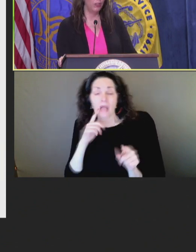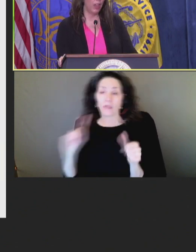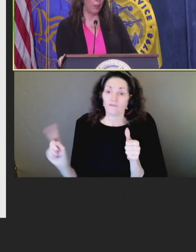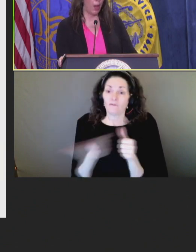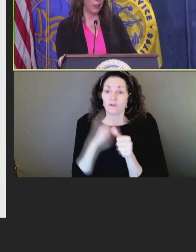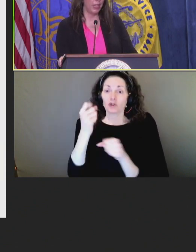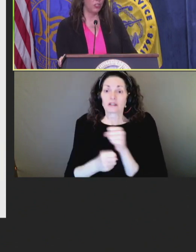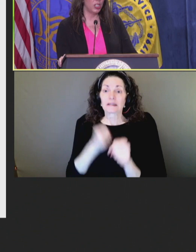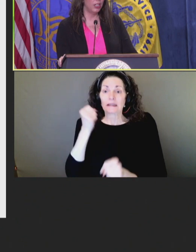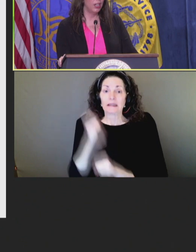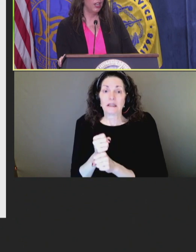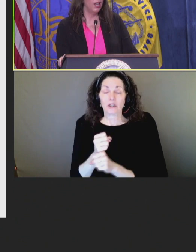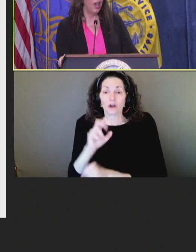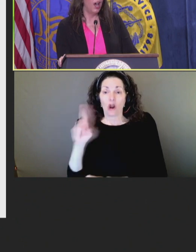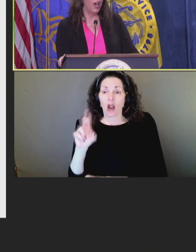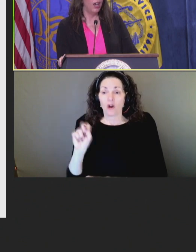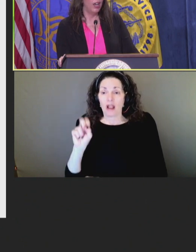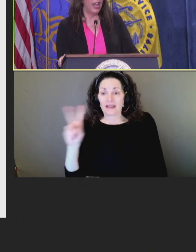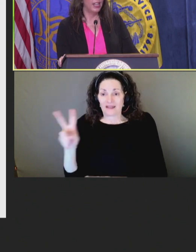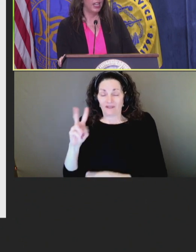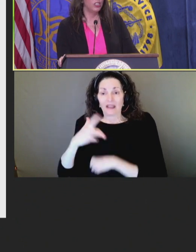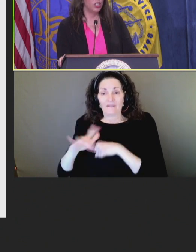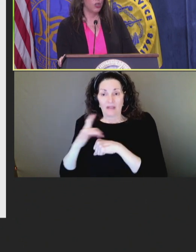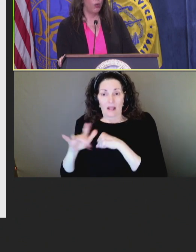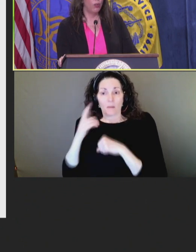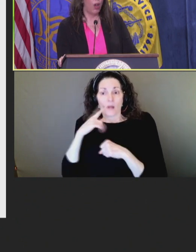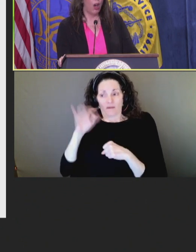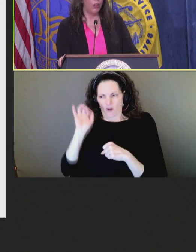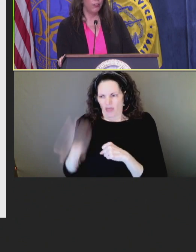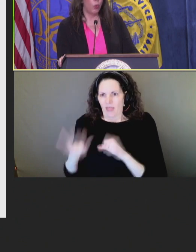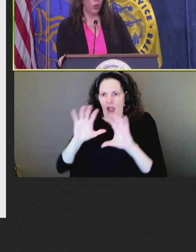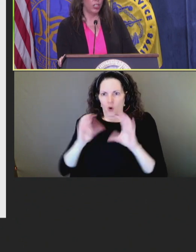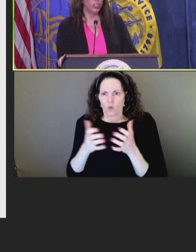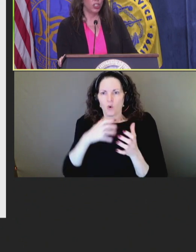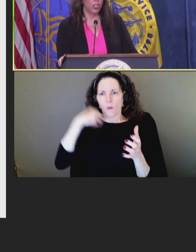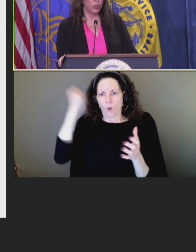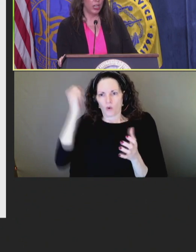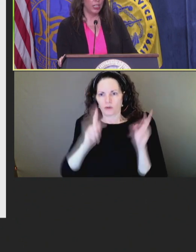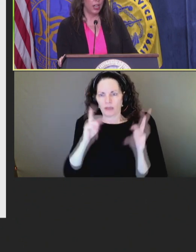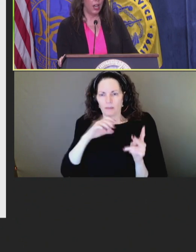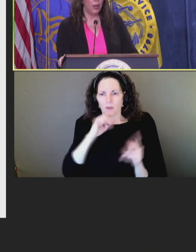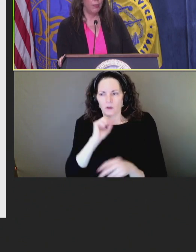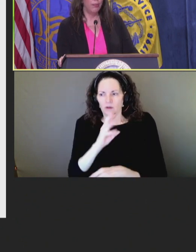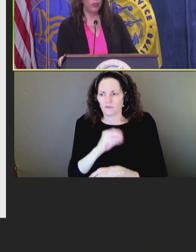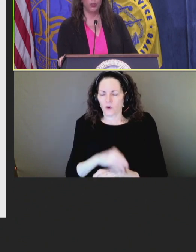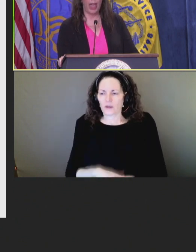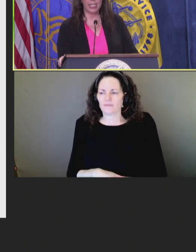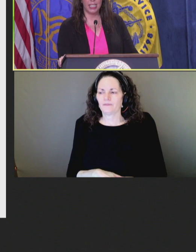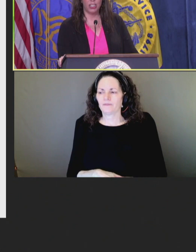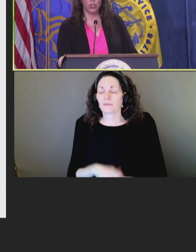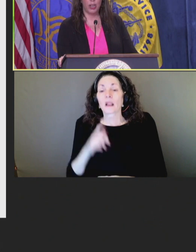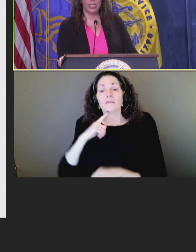that population. And then just overall, for children, flu vaccination rates have